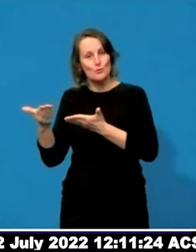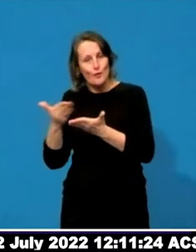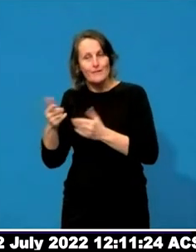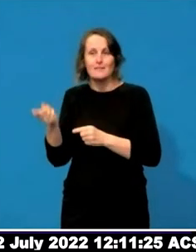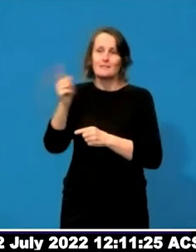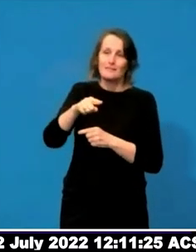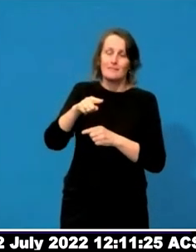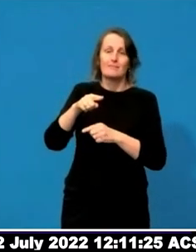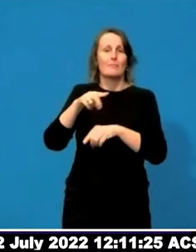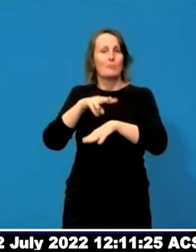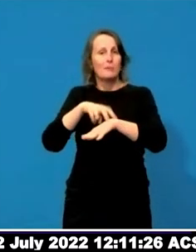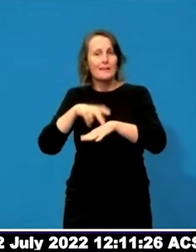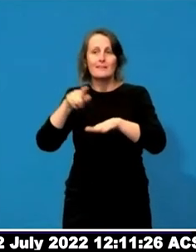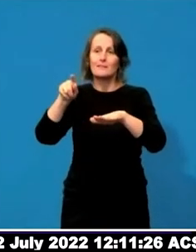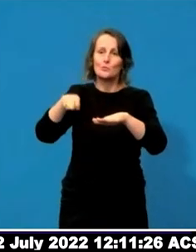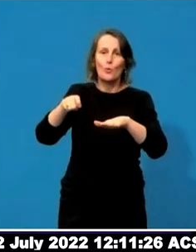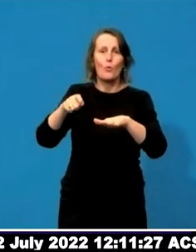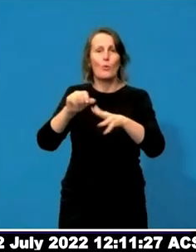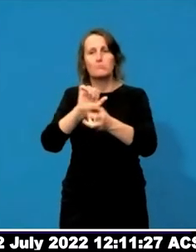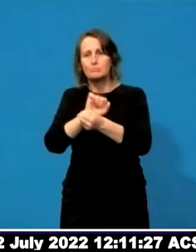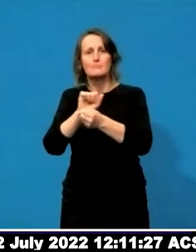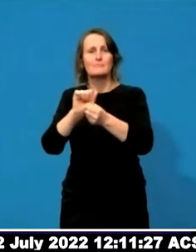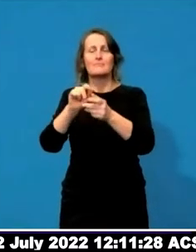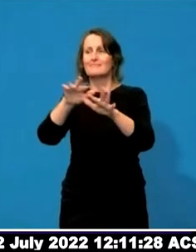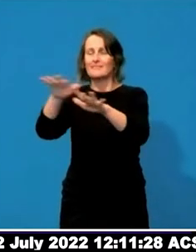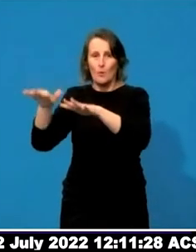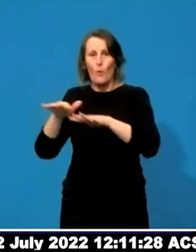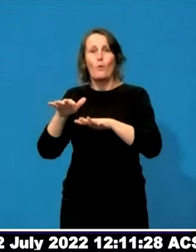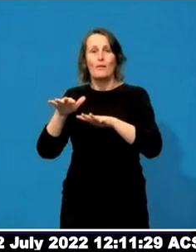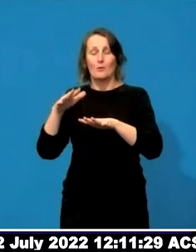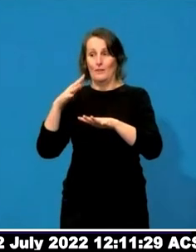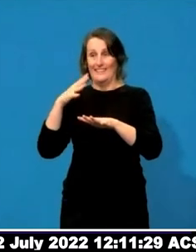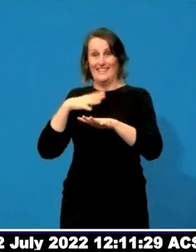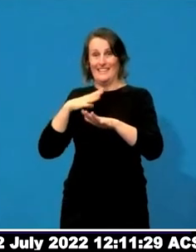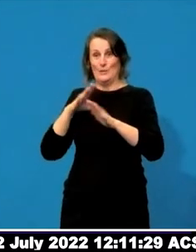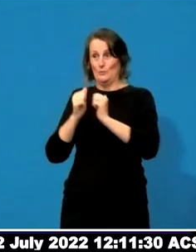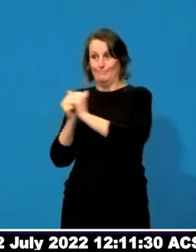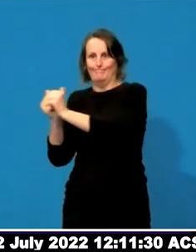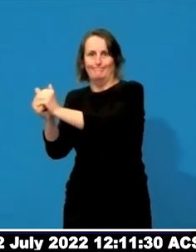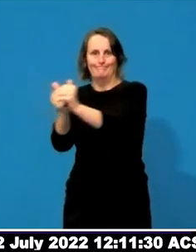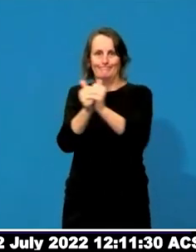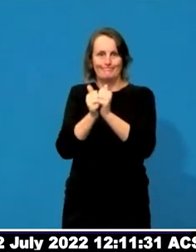that I think the scheme needs to - to be slightly re-modelled